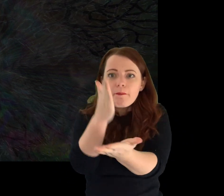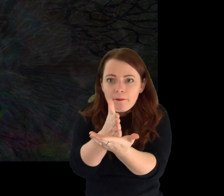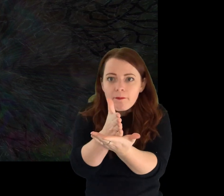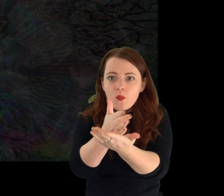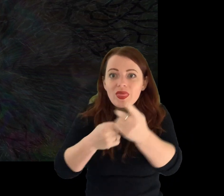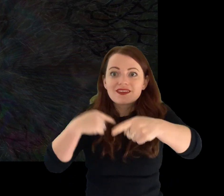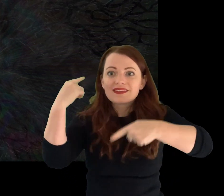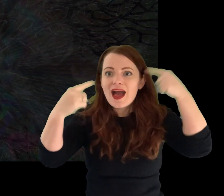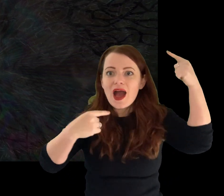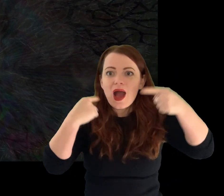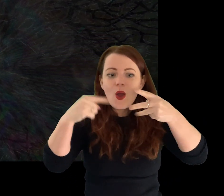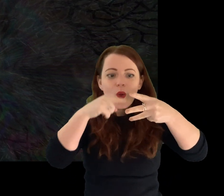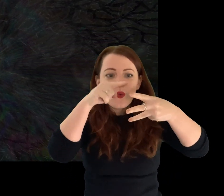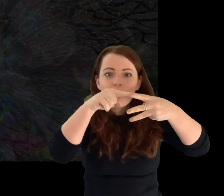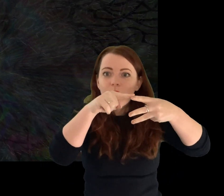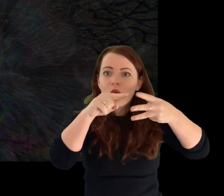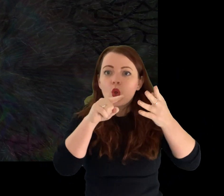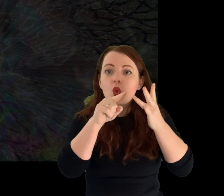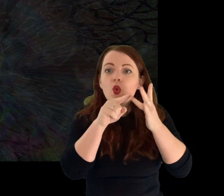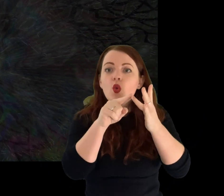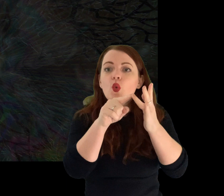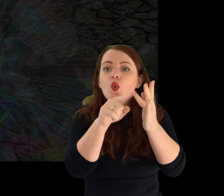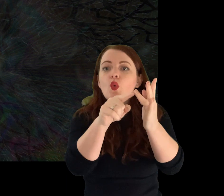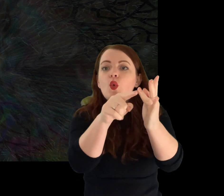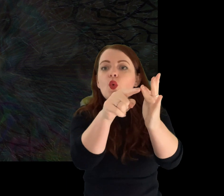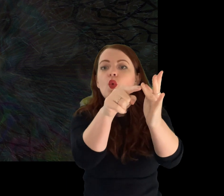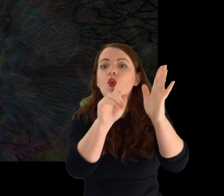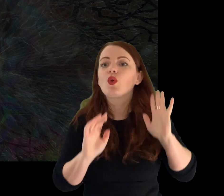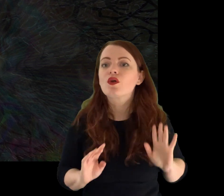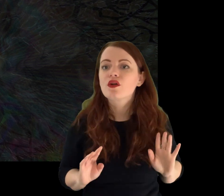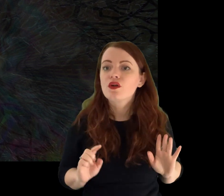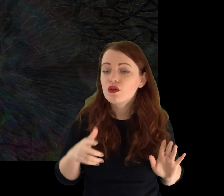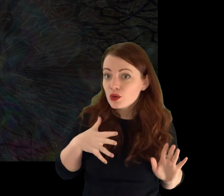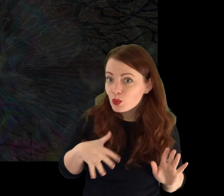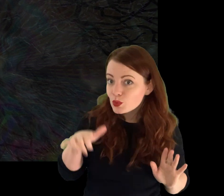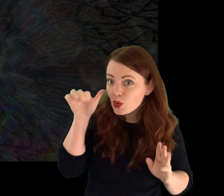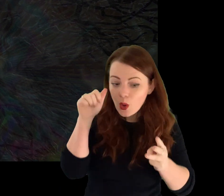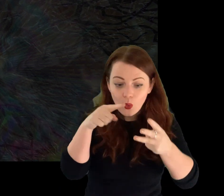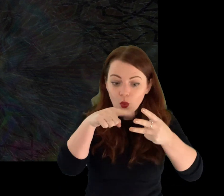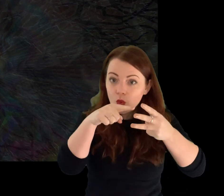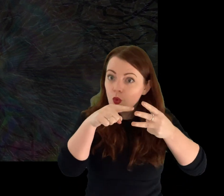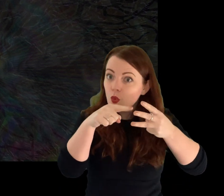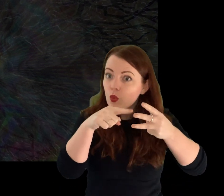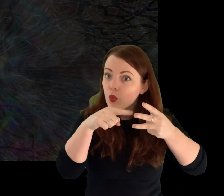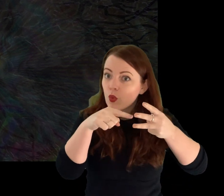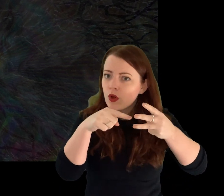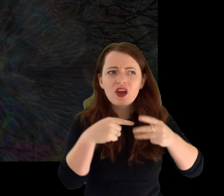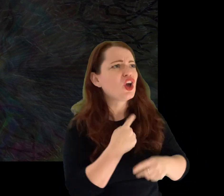one part was Oooooooooooh, Do you want to know- the other twoooooooooo?” “Who are you?”